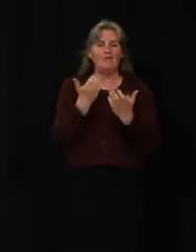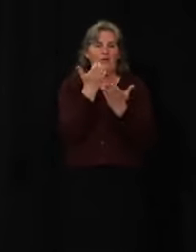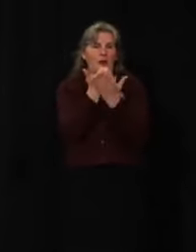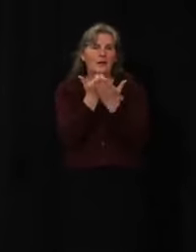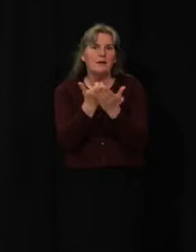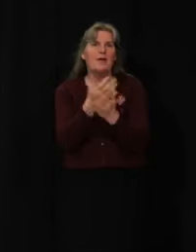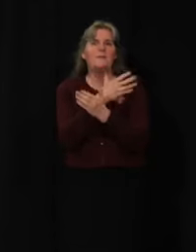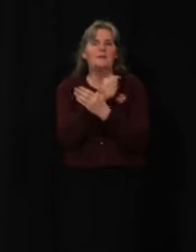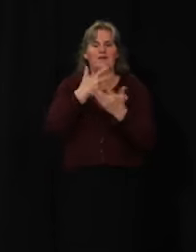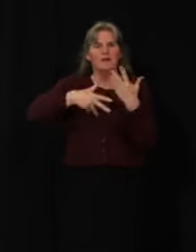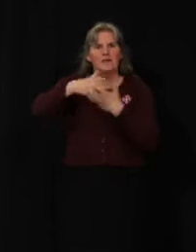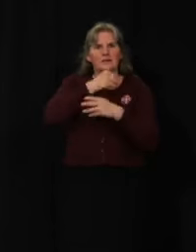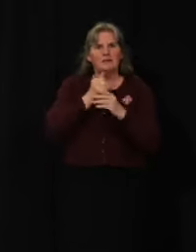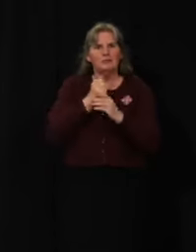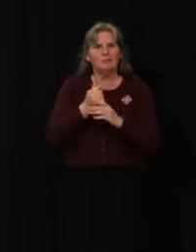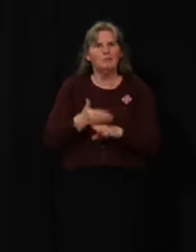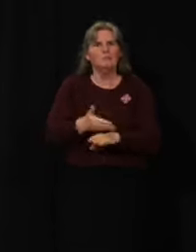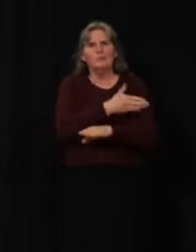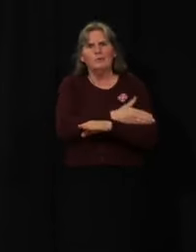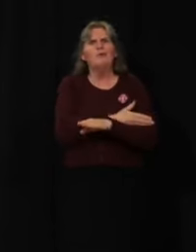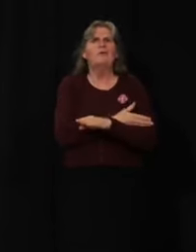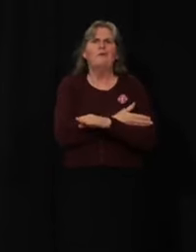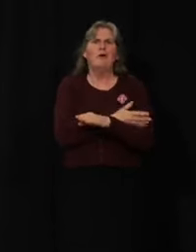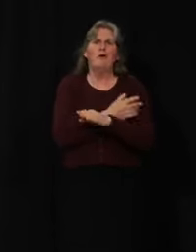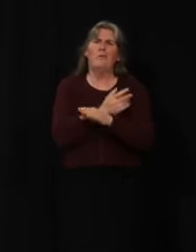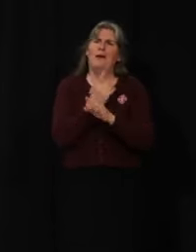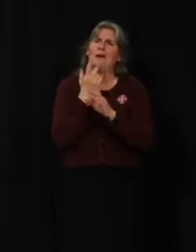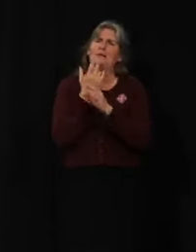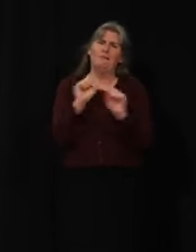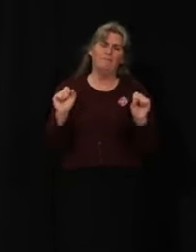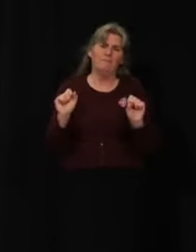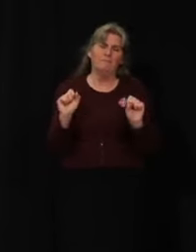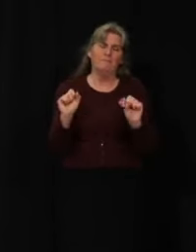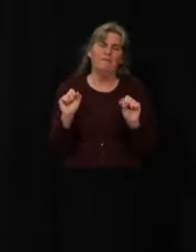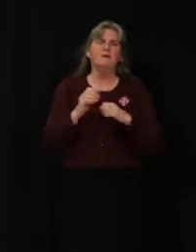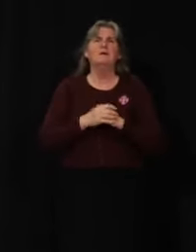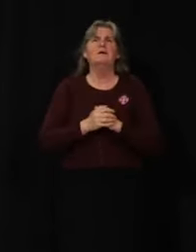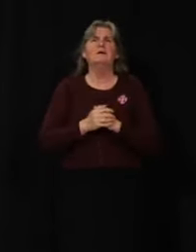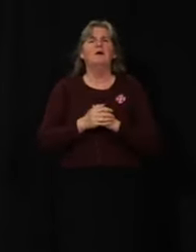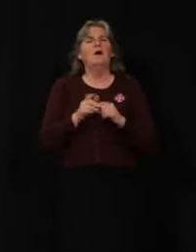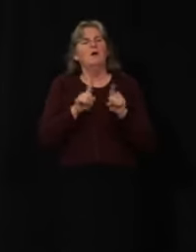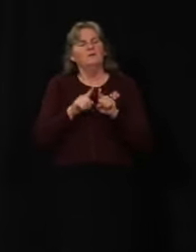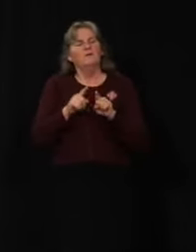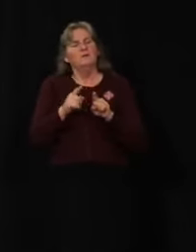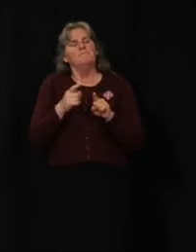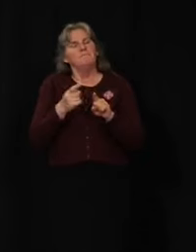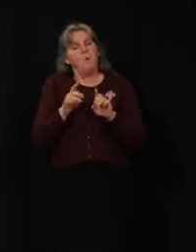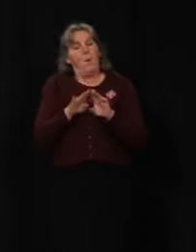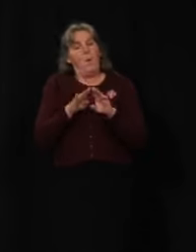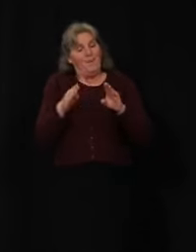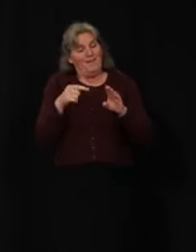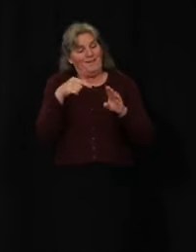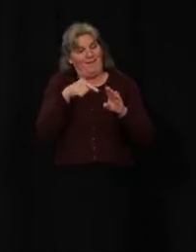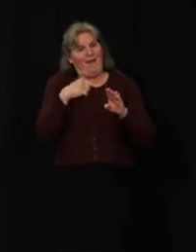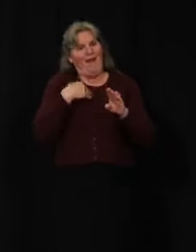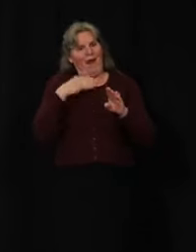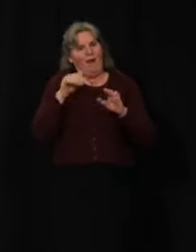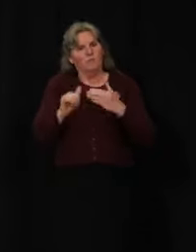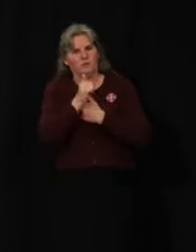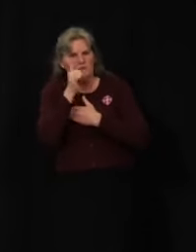because it is safe to do so. We also know that there are risks associated with going too